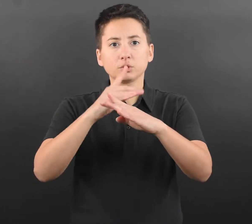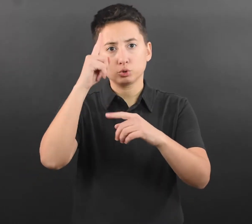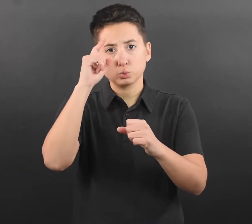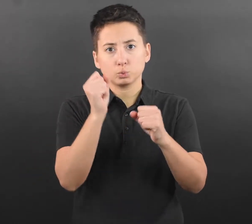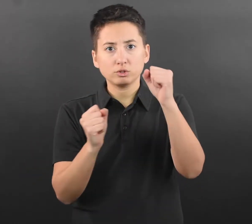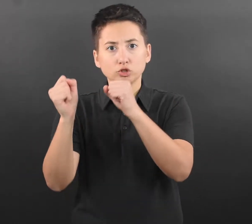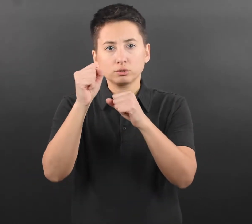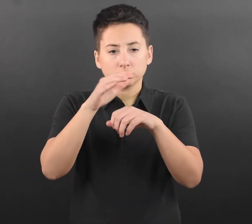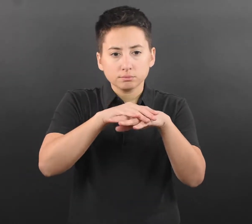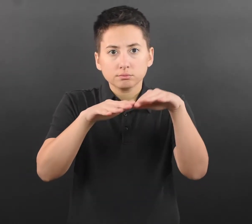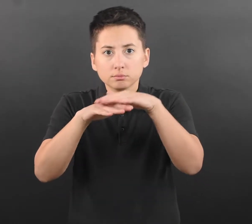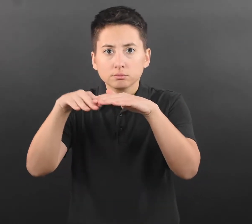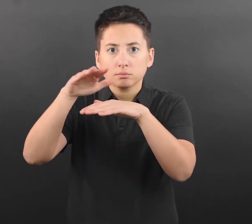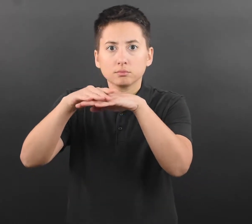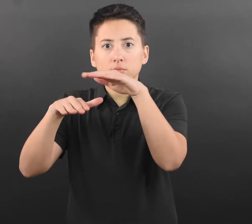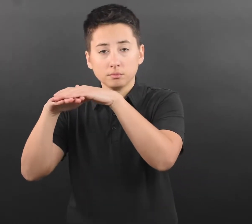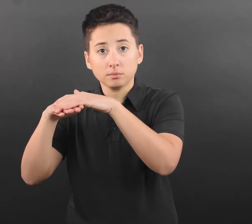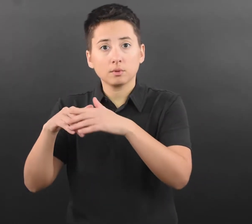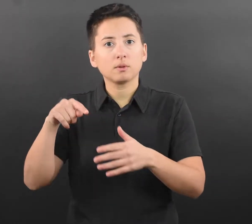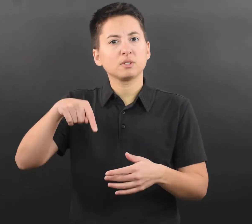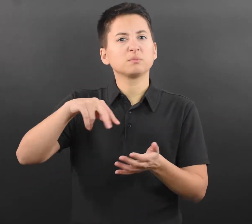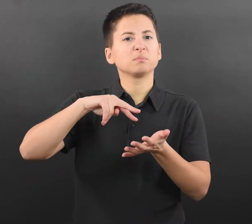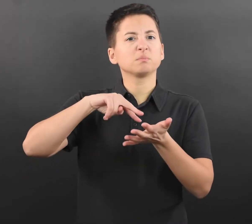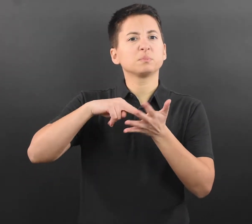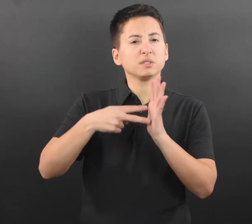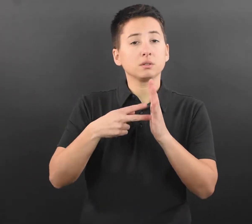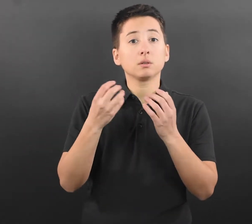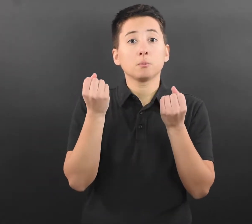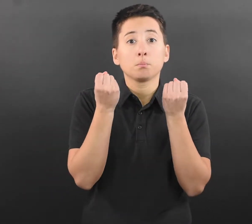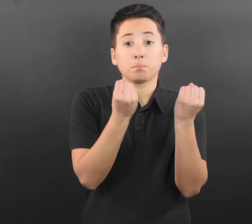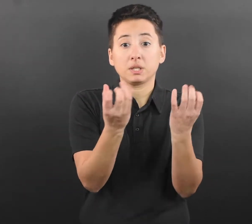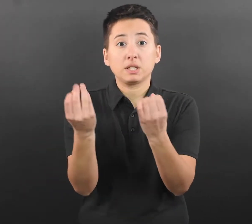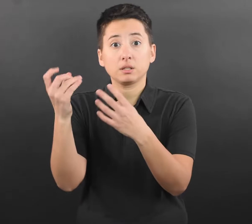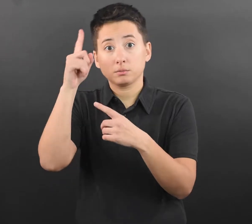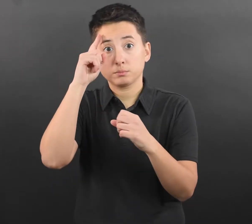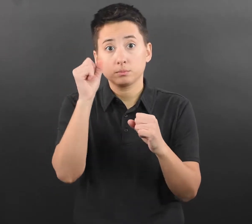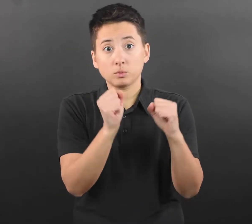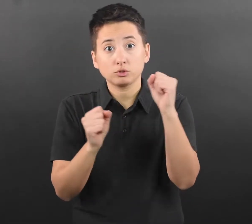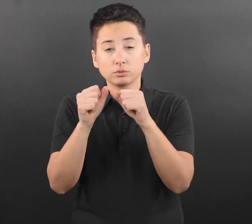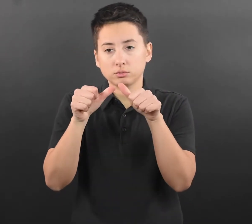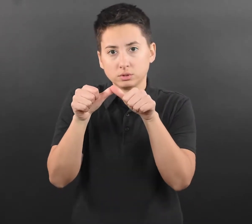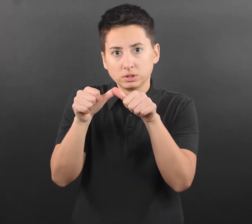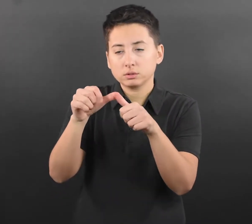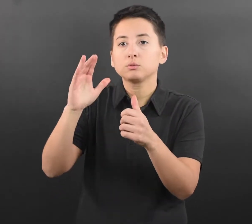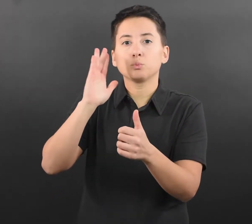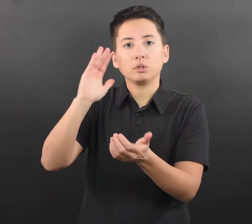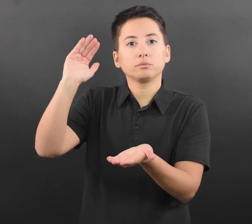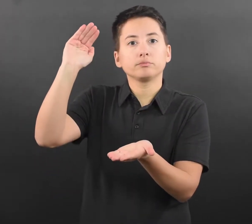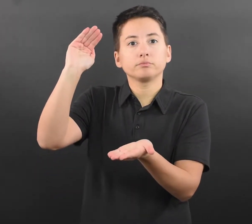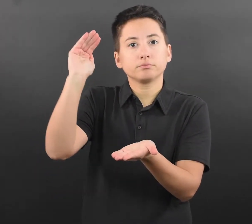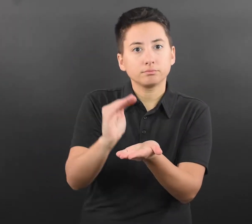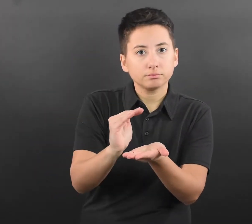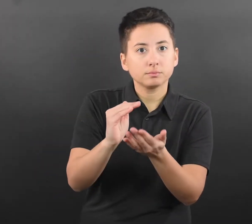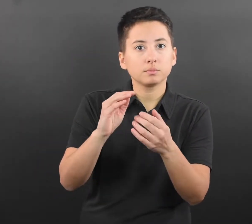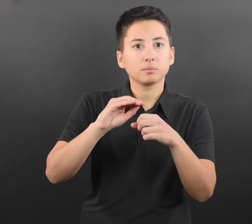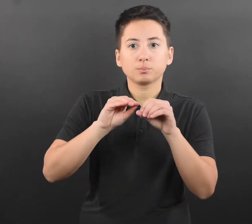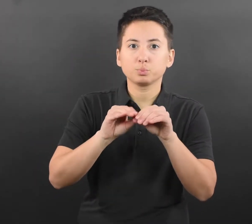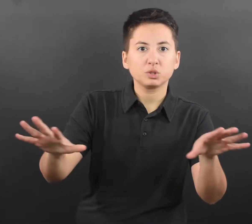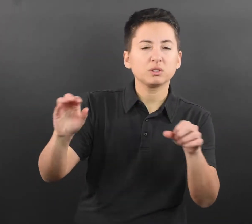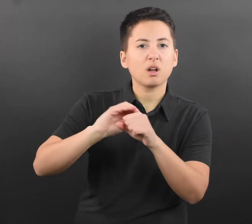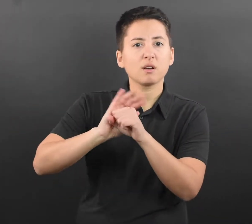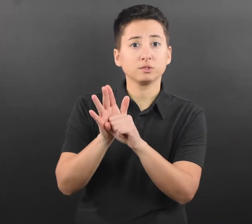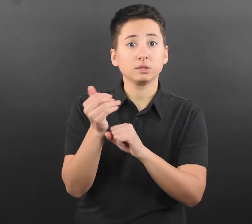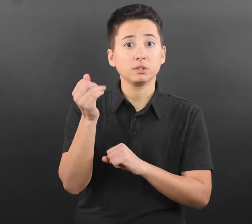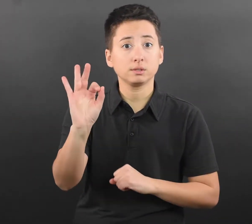prevention strategies consistently to reduce COVID-19 spread. Among the recommendations: